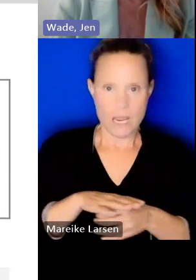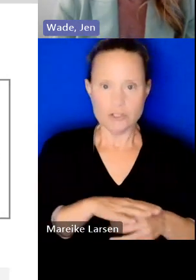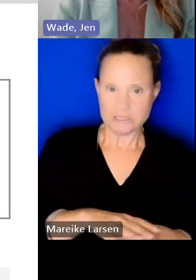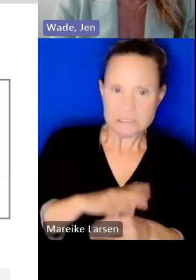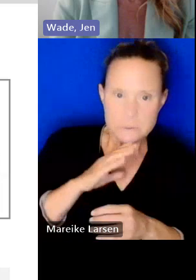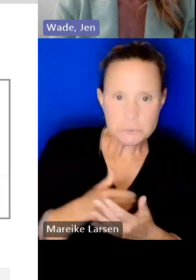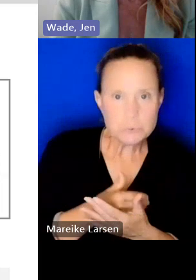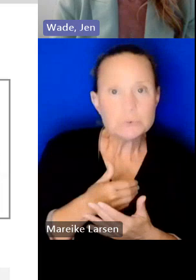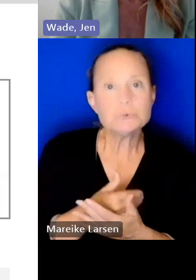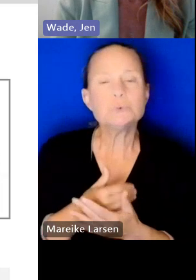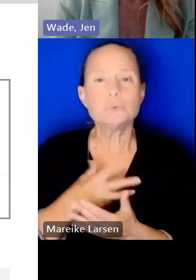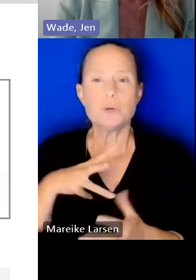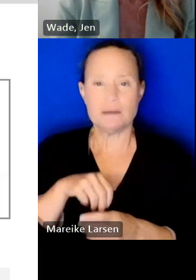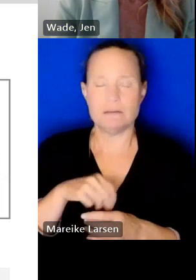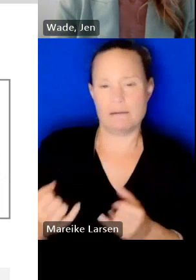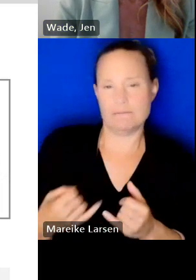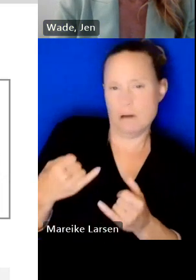project areas in your application submission.